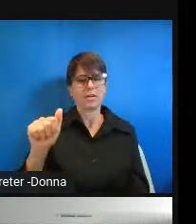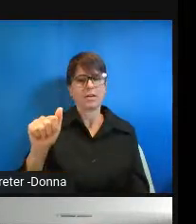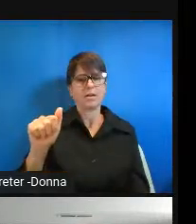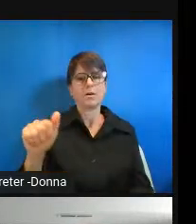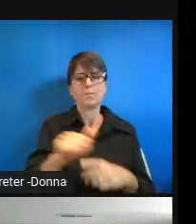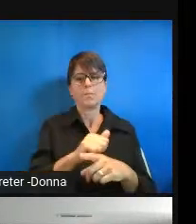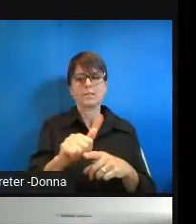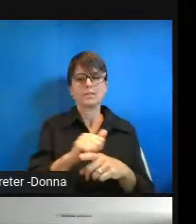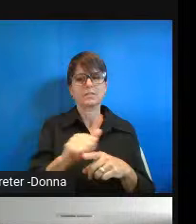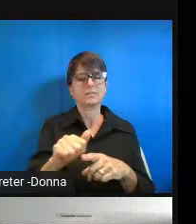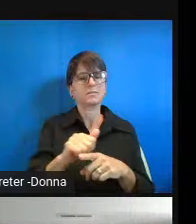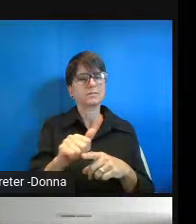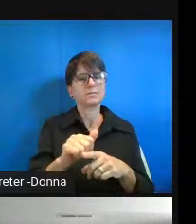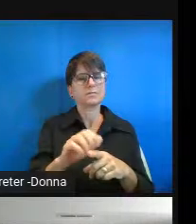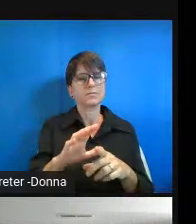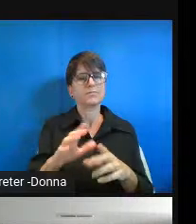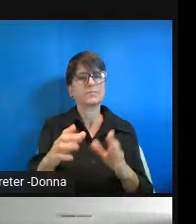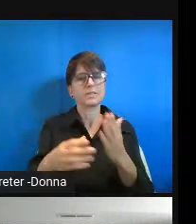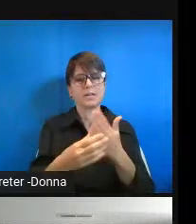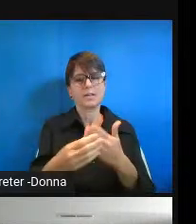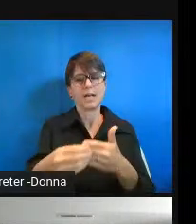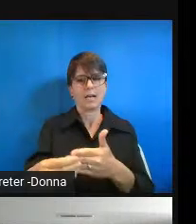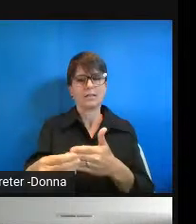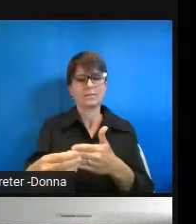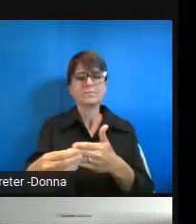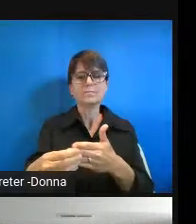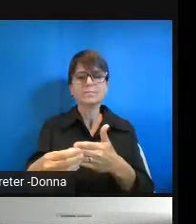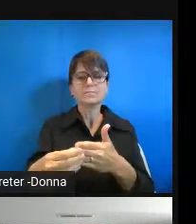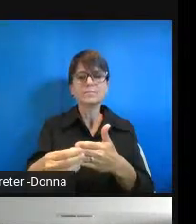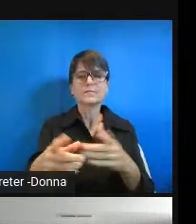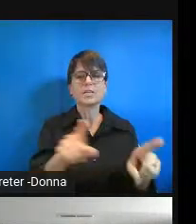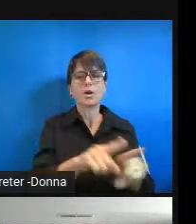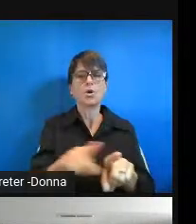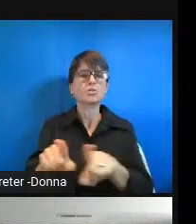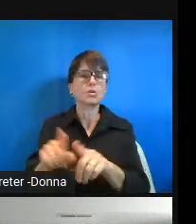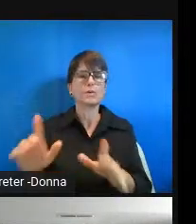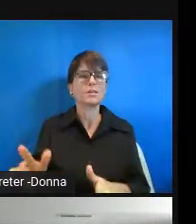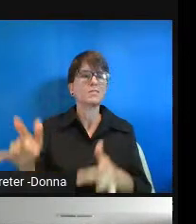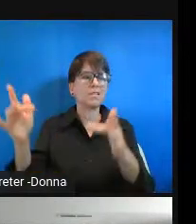and this follows the Dialog modal pattern from the ARIA guide